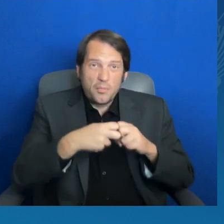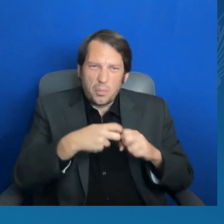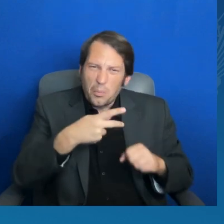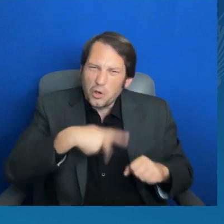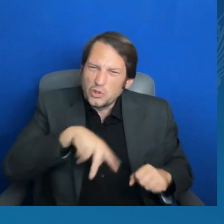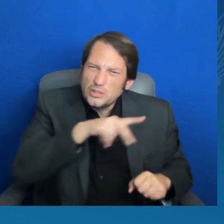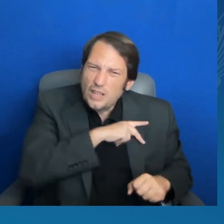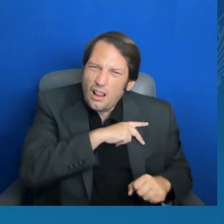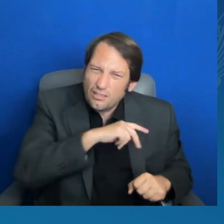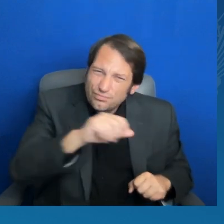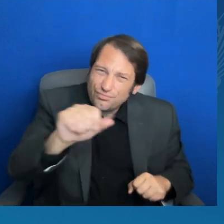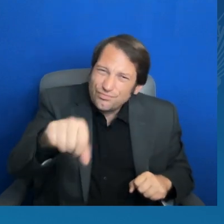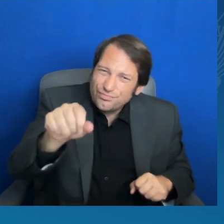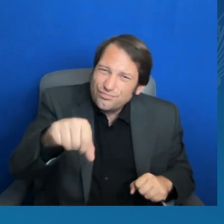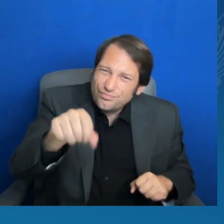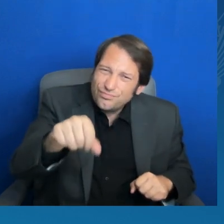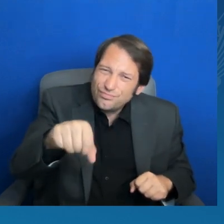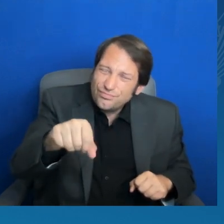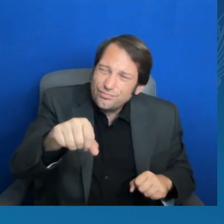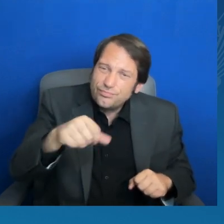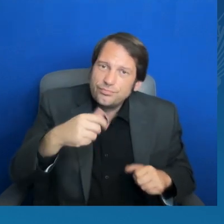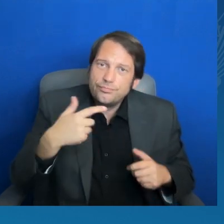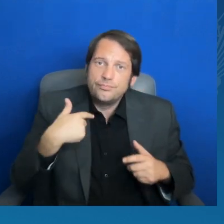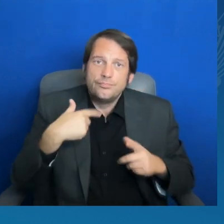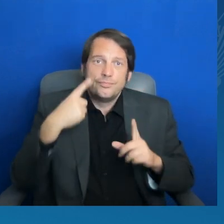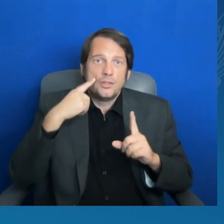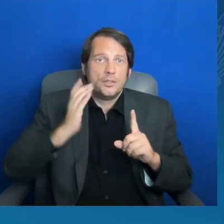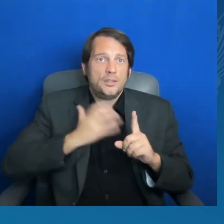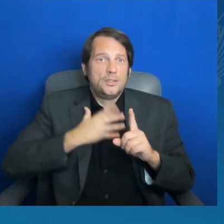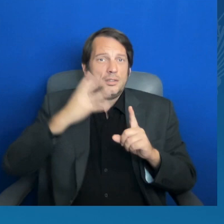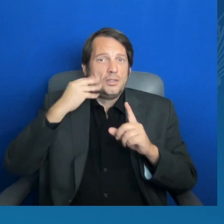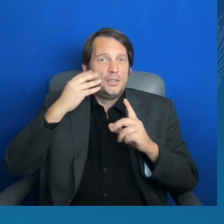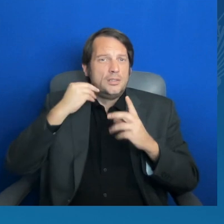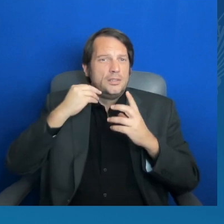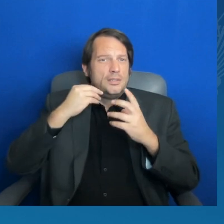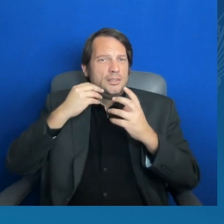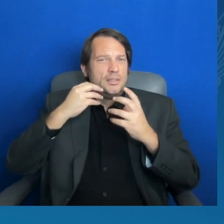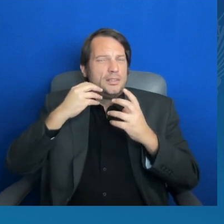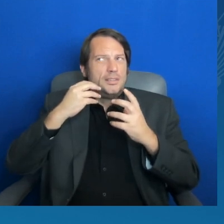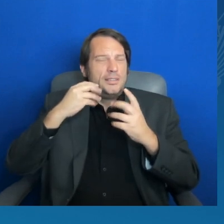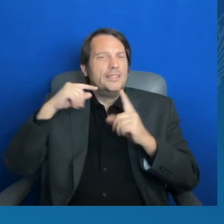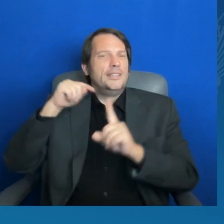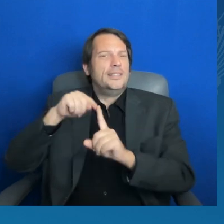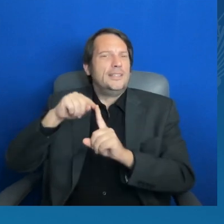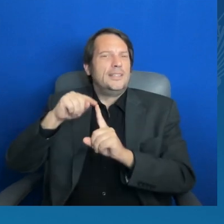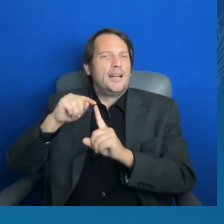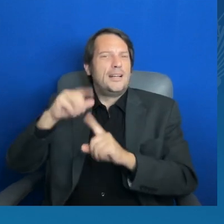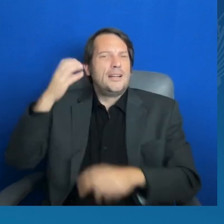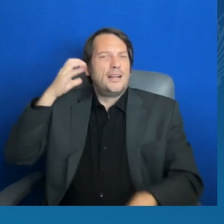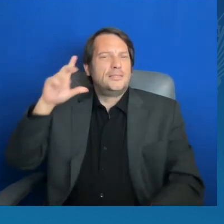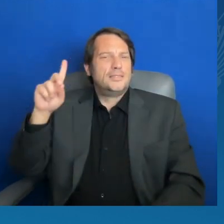my cousin Darrell was a victim of gun violence. We have had issues of domestic abuse in my family